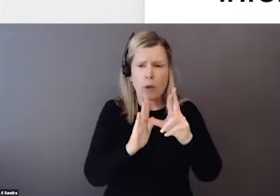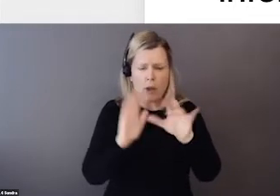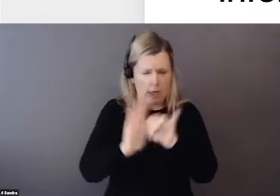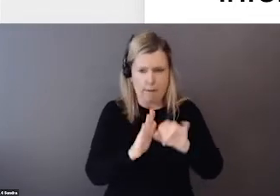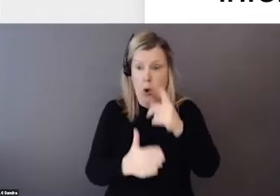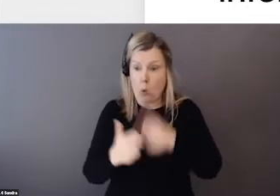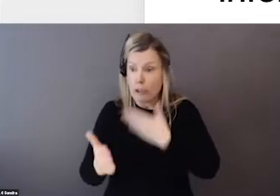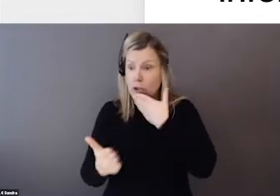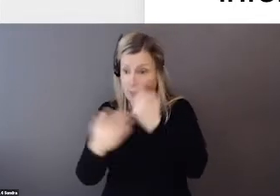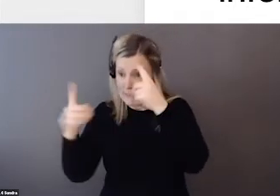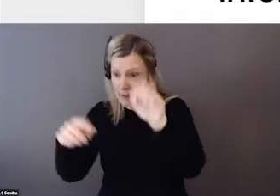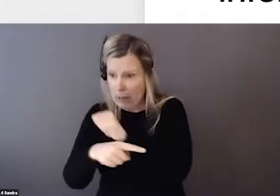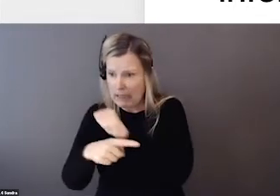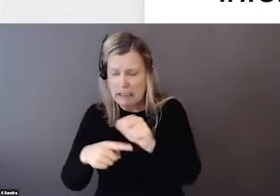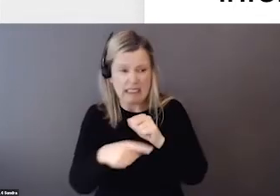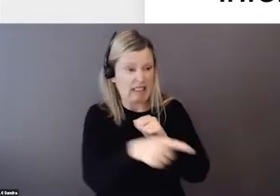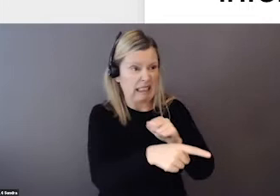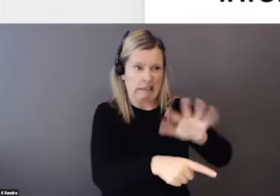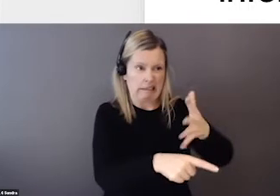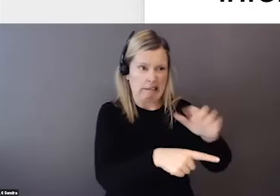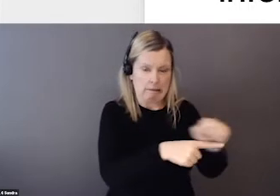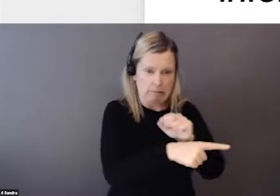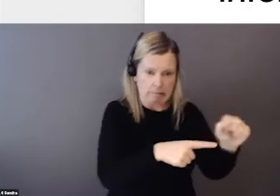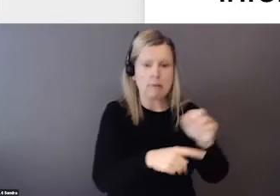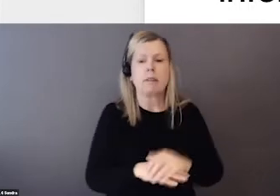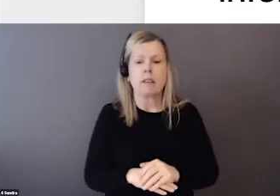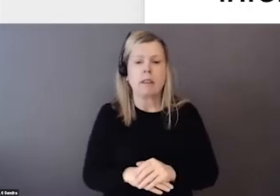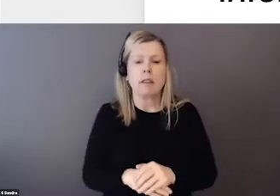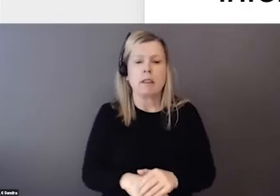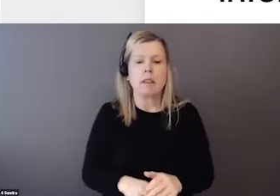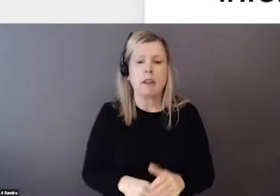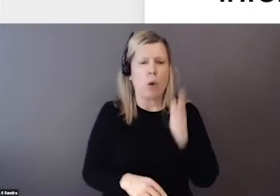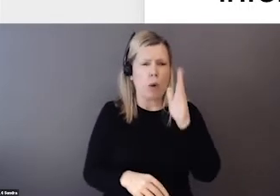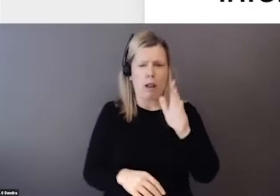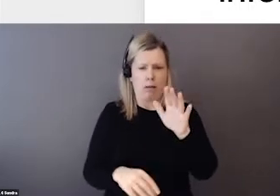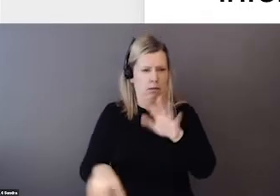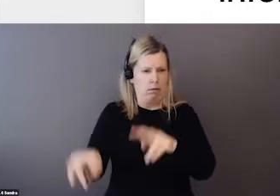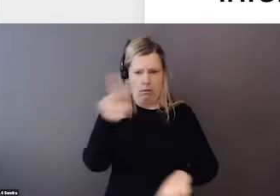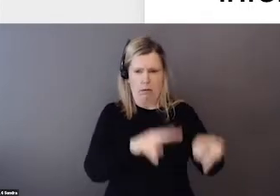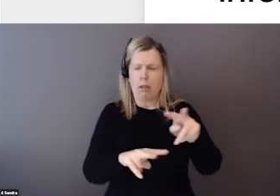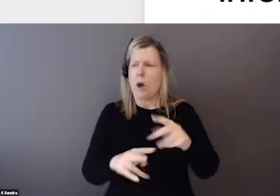and inclusion standards and other jurisdictions. We're going to conduct an environmental scan of universal design standards in the workplace.